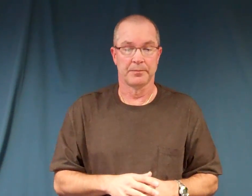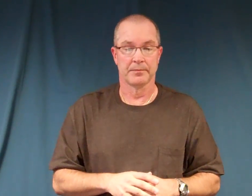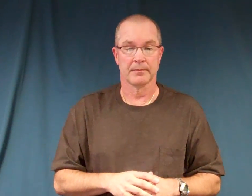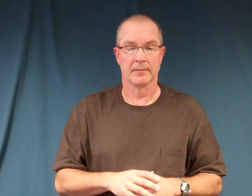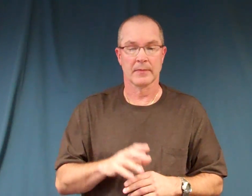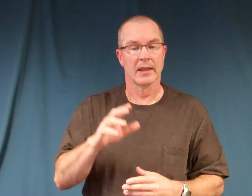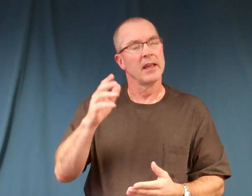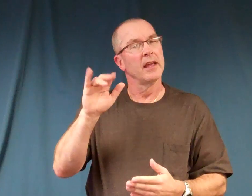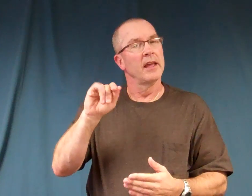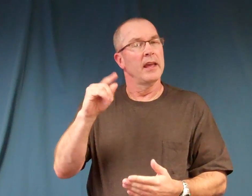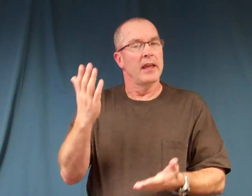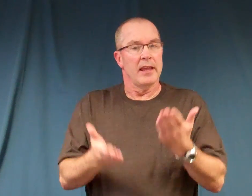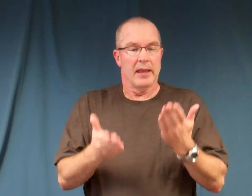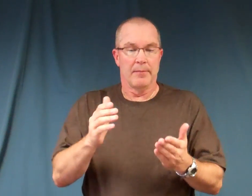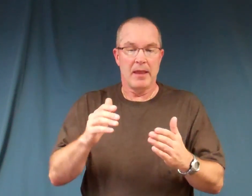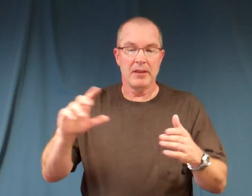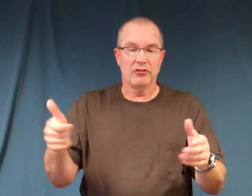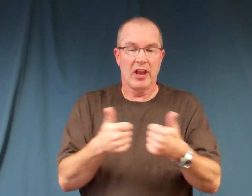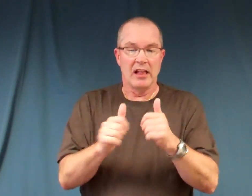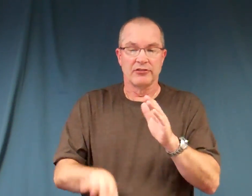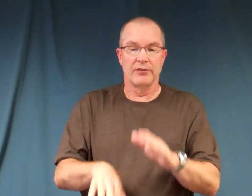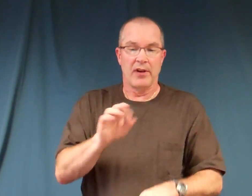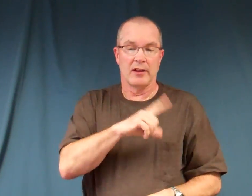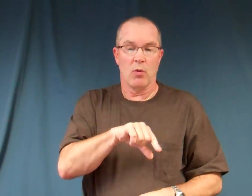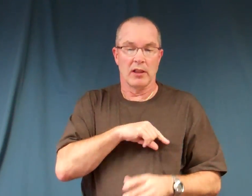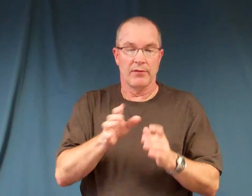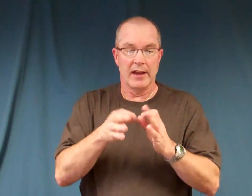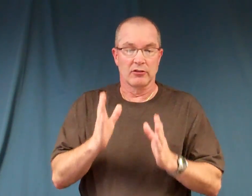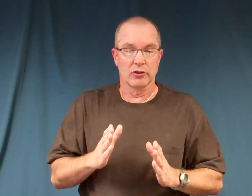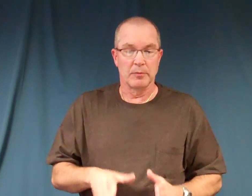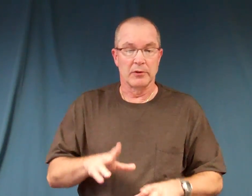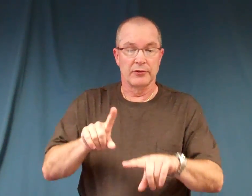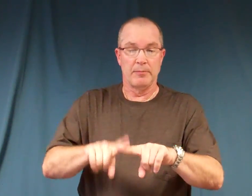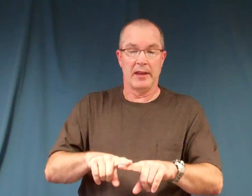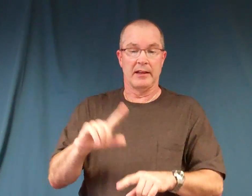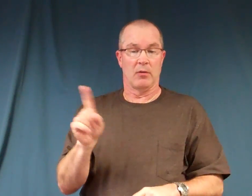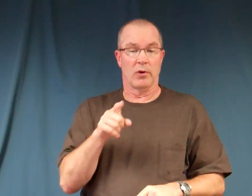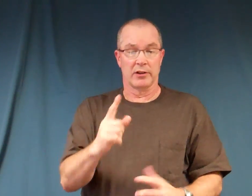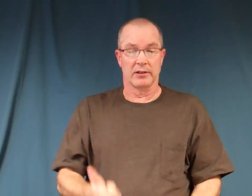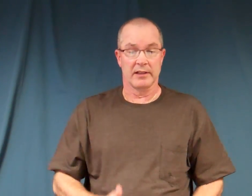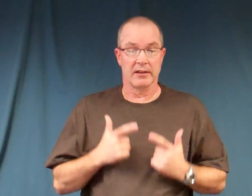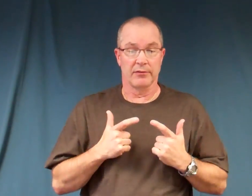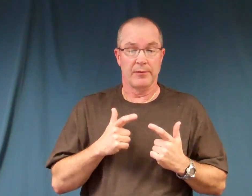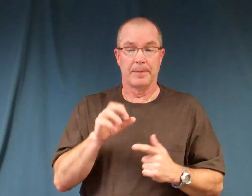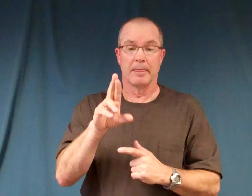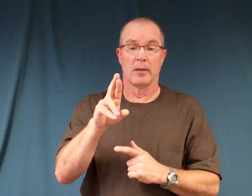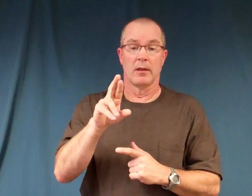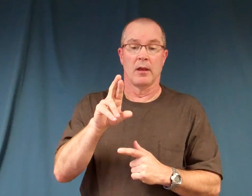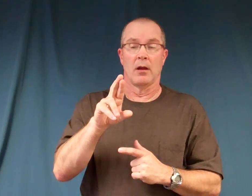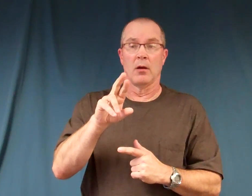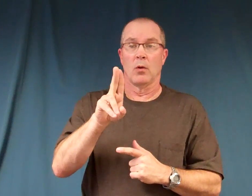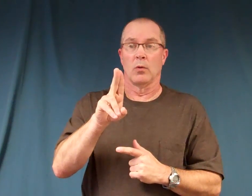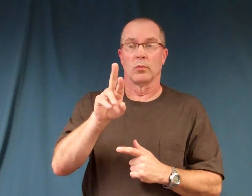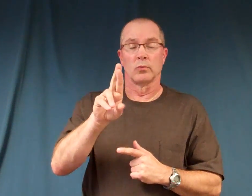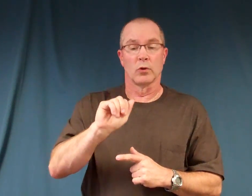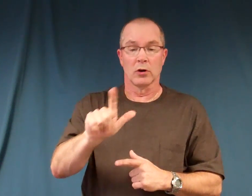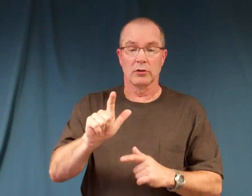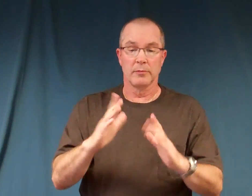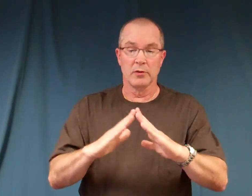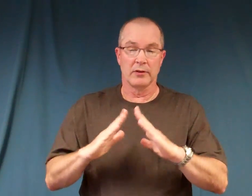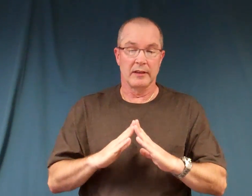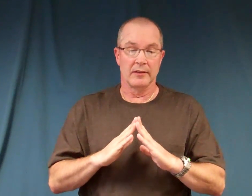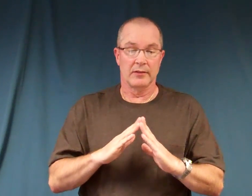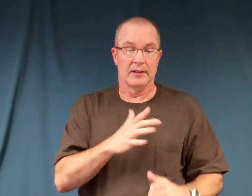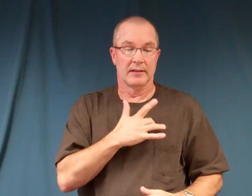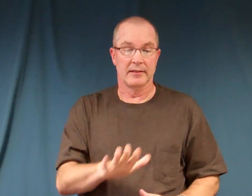It may be a challenge to find qualified interpreters depending on where you live. Rural communities